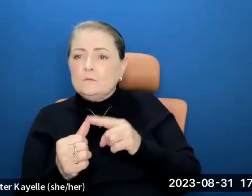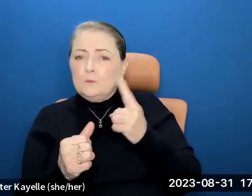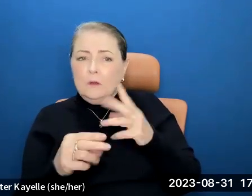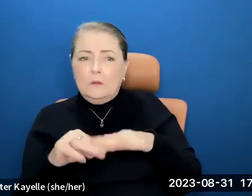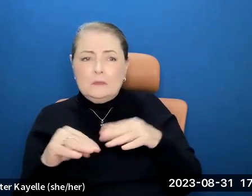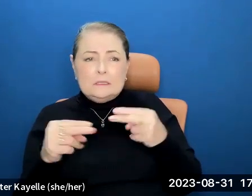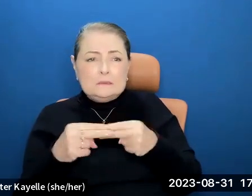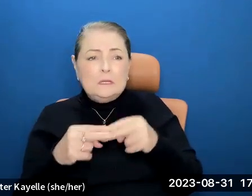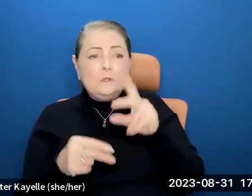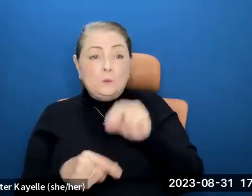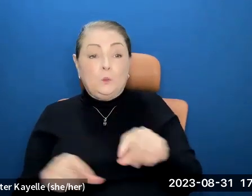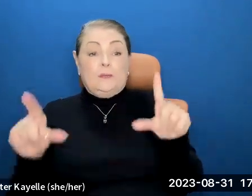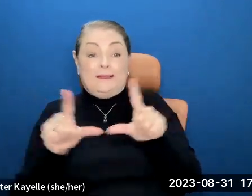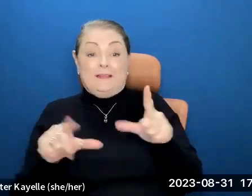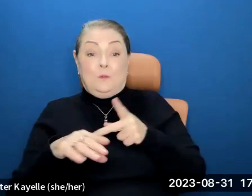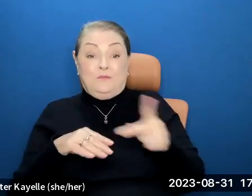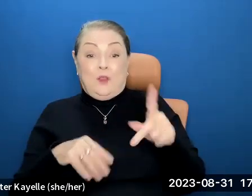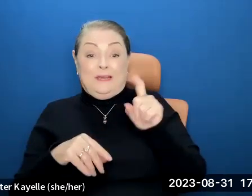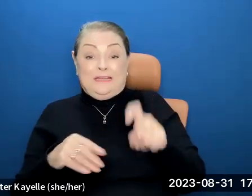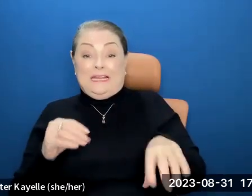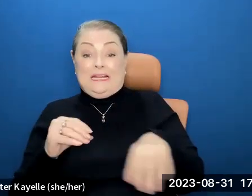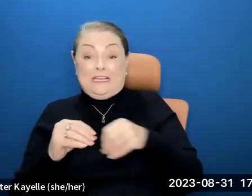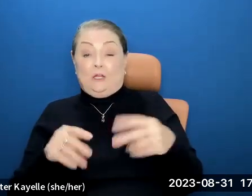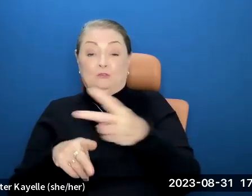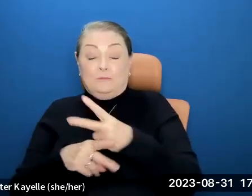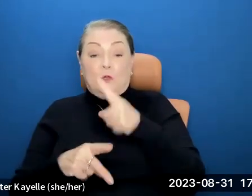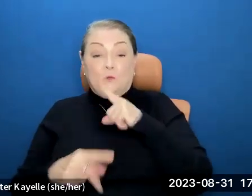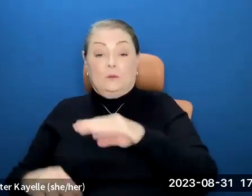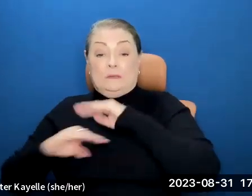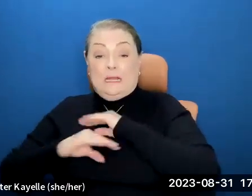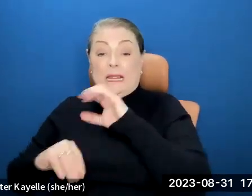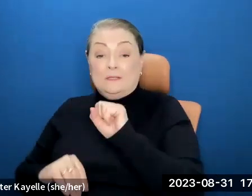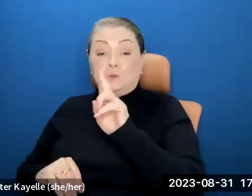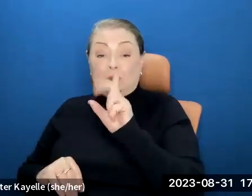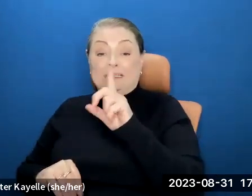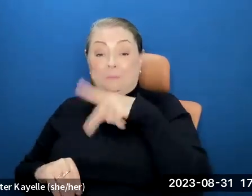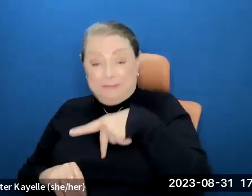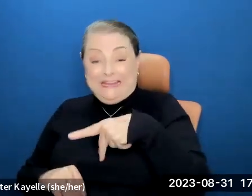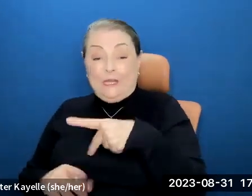do licensed professionals need additional supervision to meet sudb sudp requirements